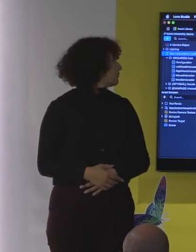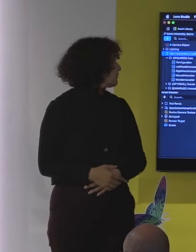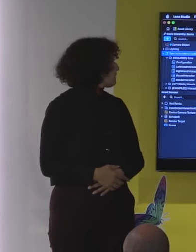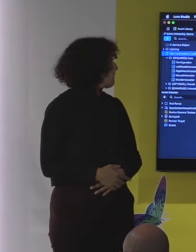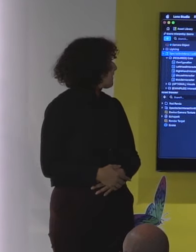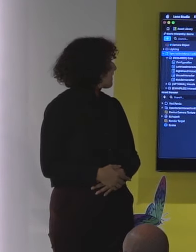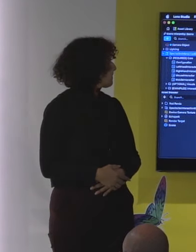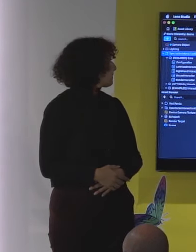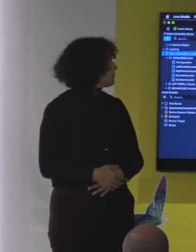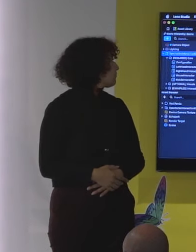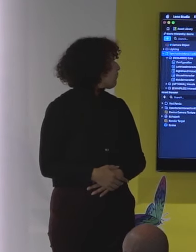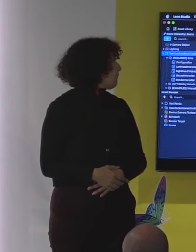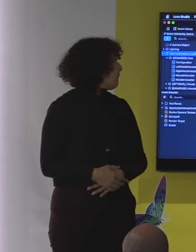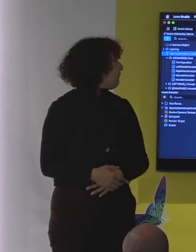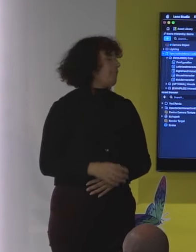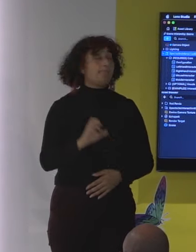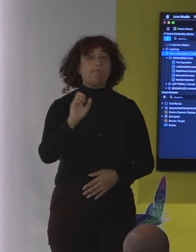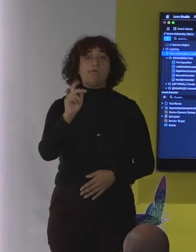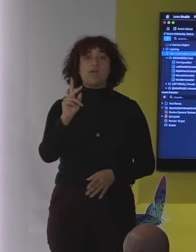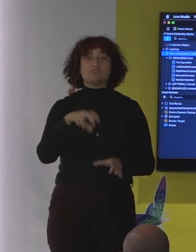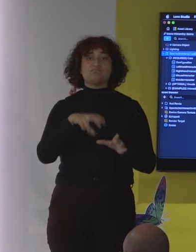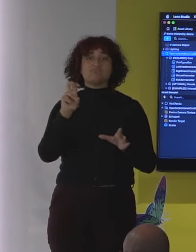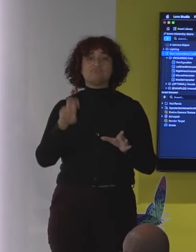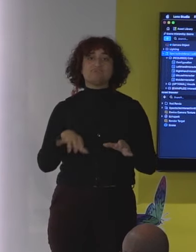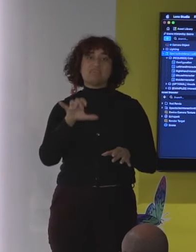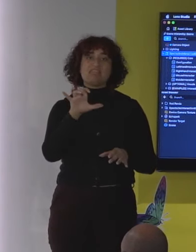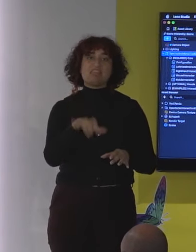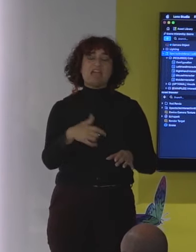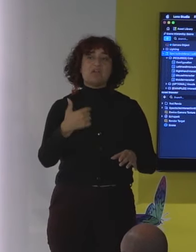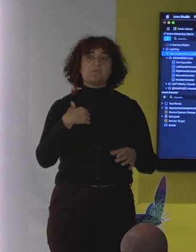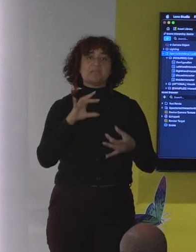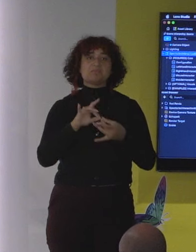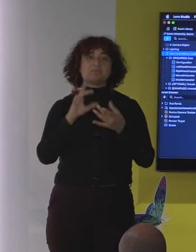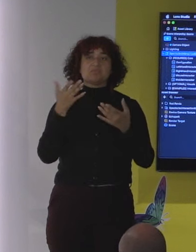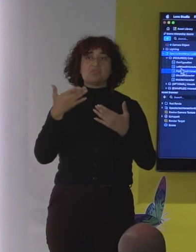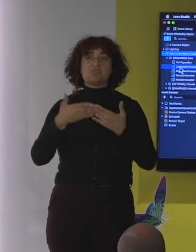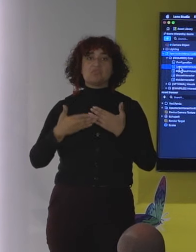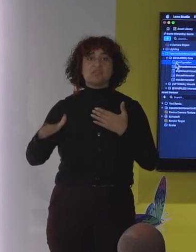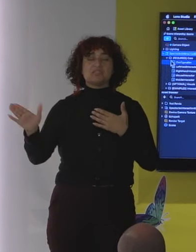So, let's jump off with this and we can go ahead and disable the rest of these examples.